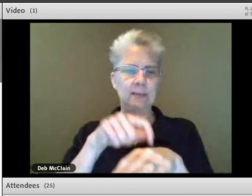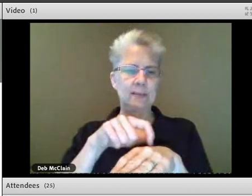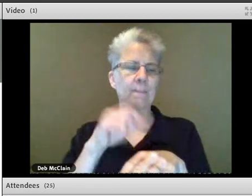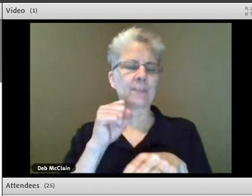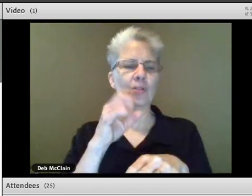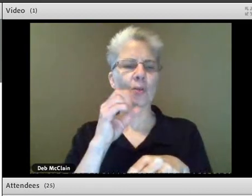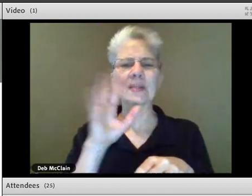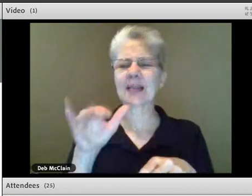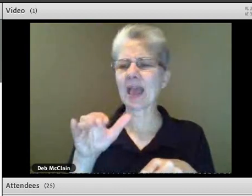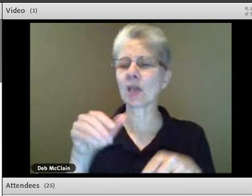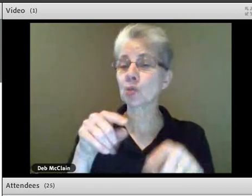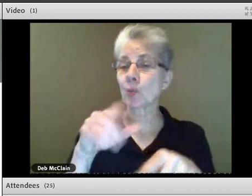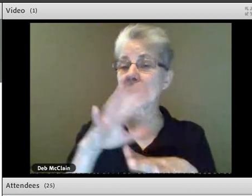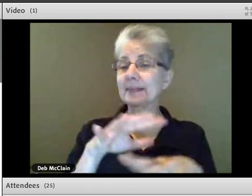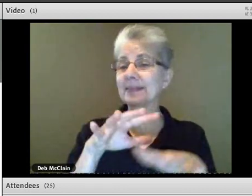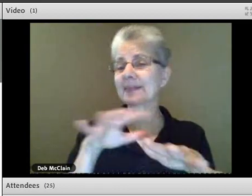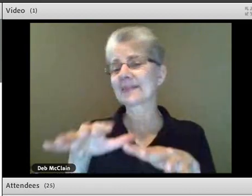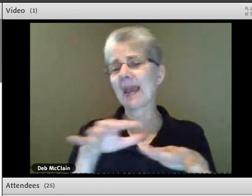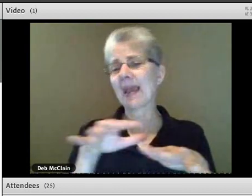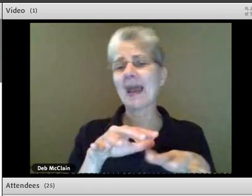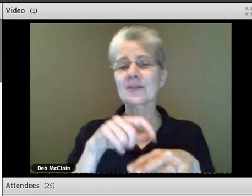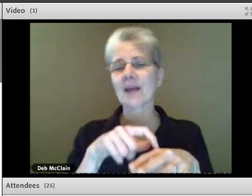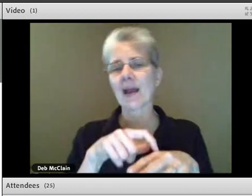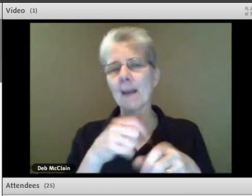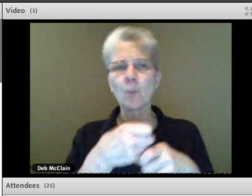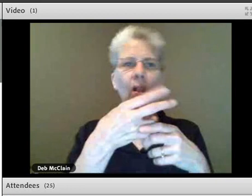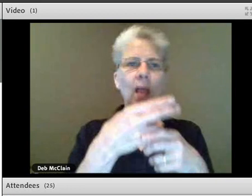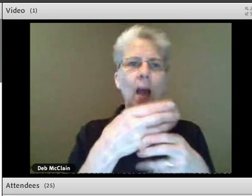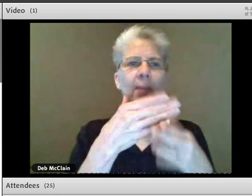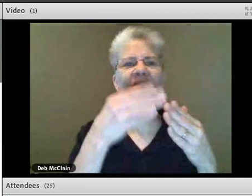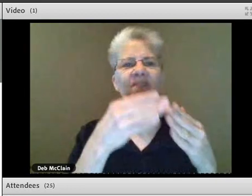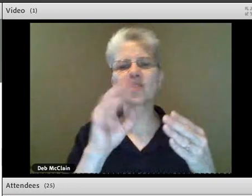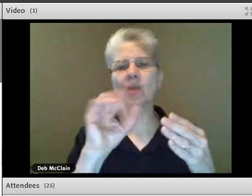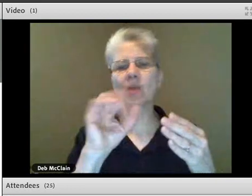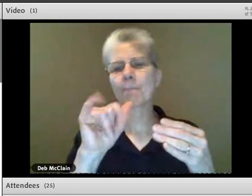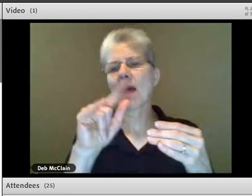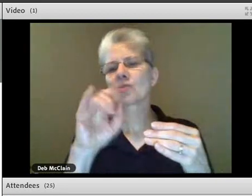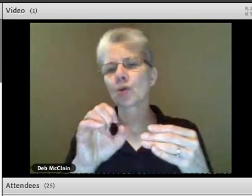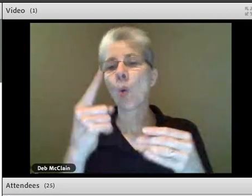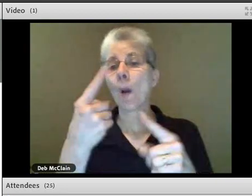"Hey, during downtime, go to the learning management site and complete a module. Do one module a month,"